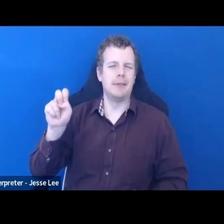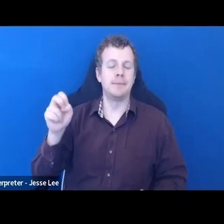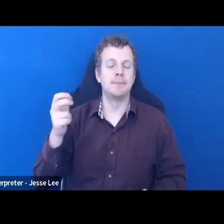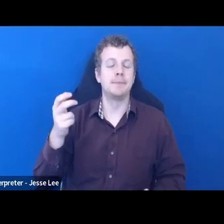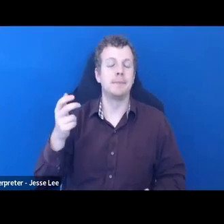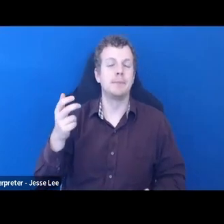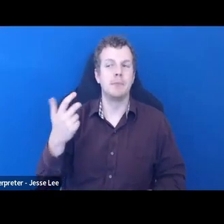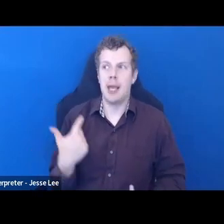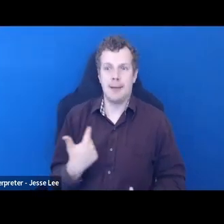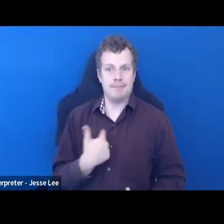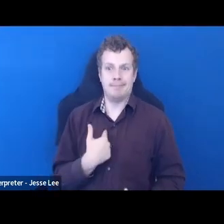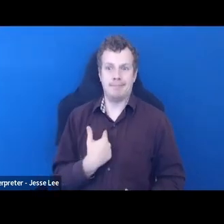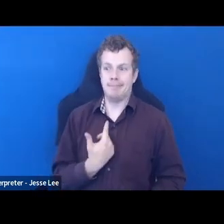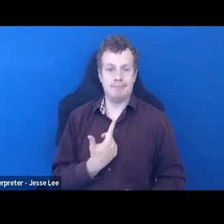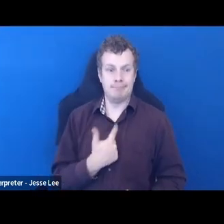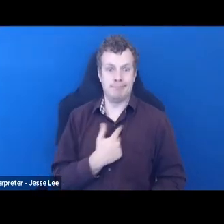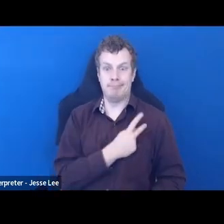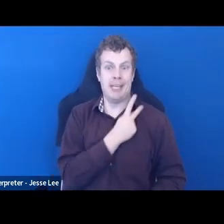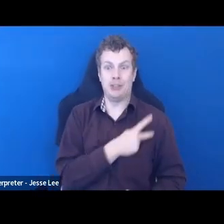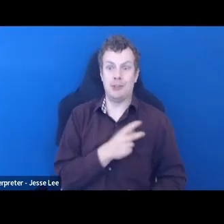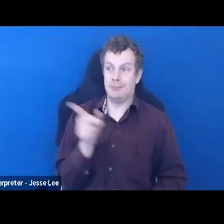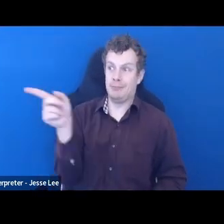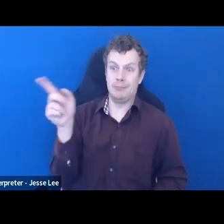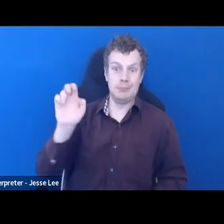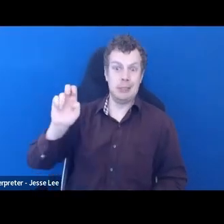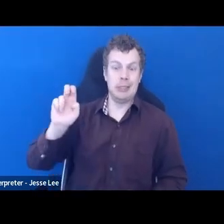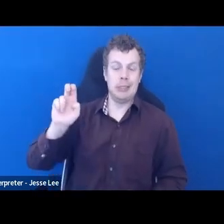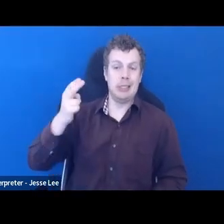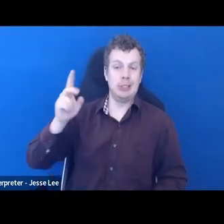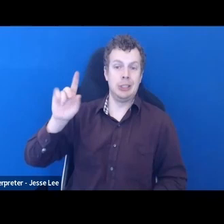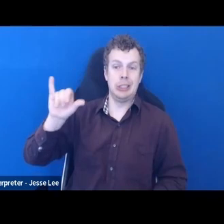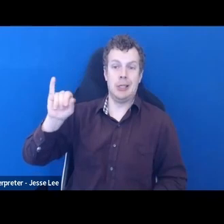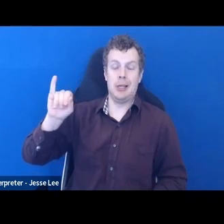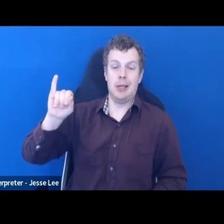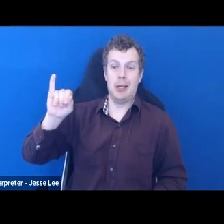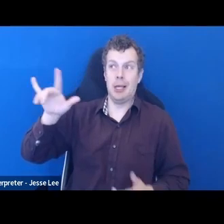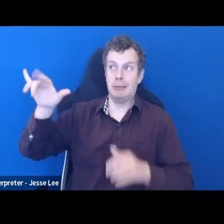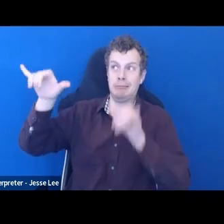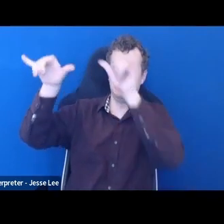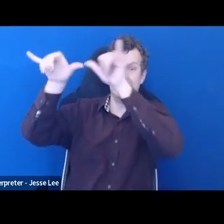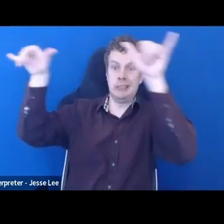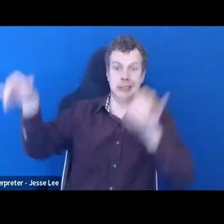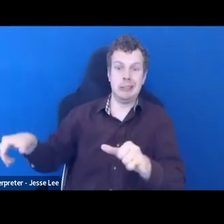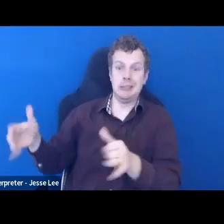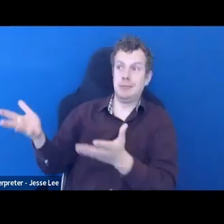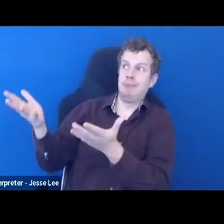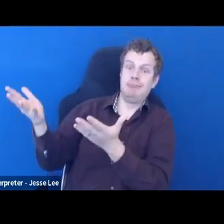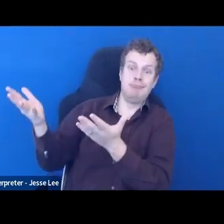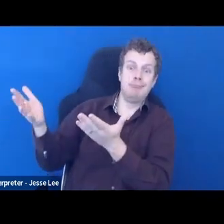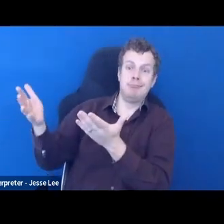They are going through the EHDI system. And they may not feel like they have a lot of control all the time.